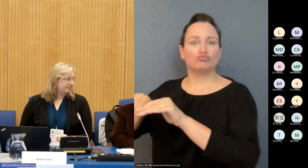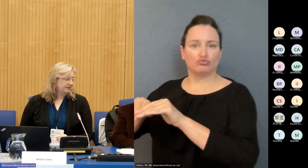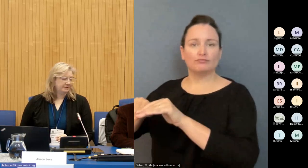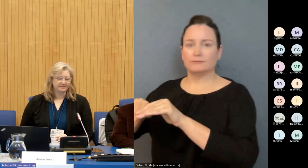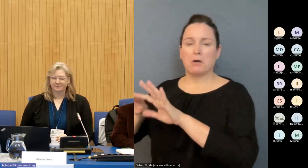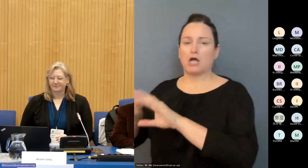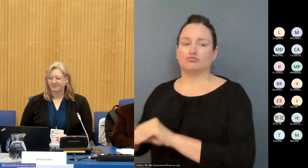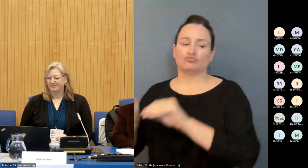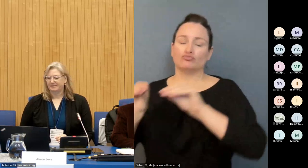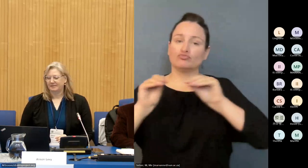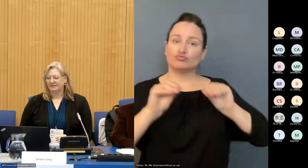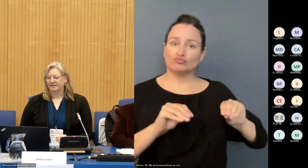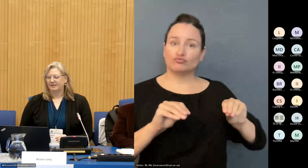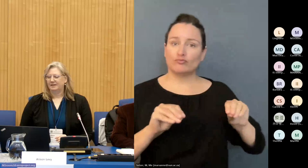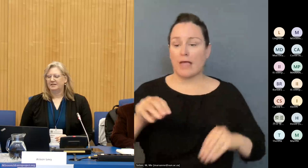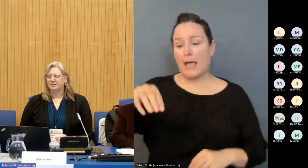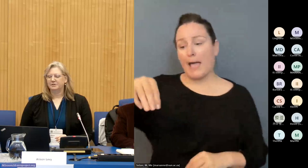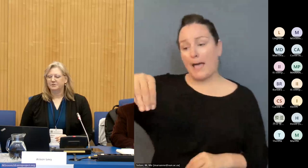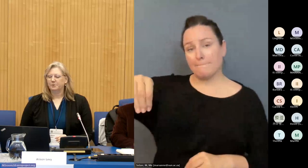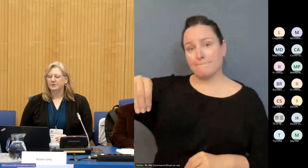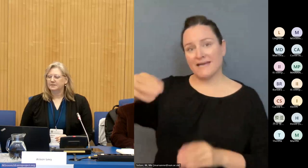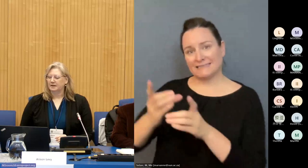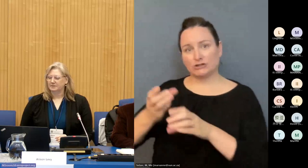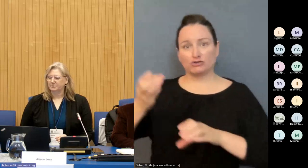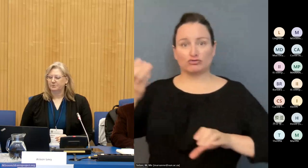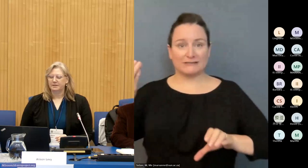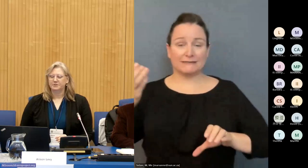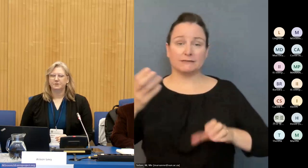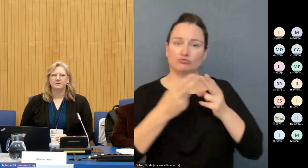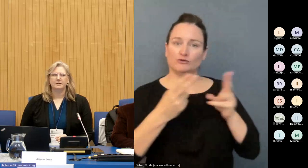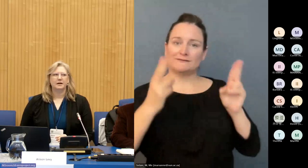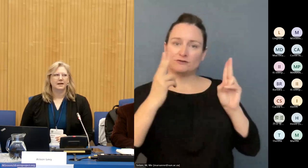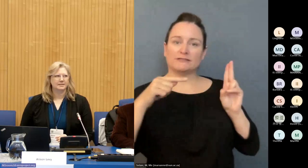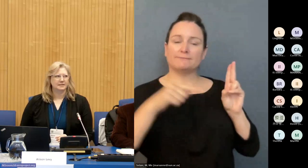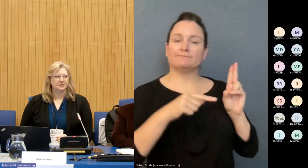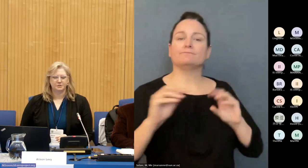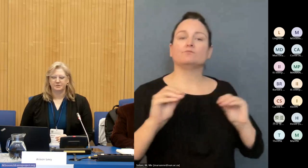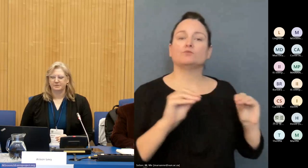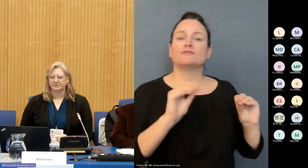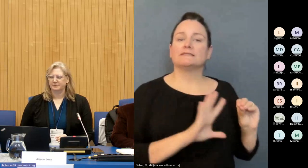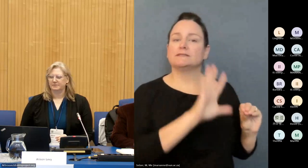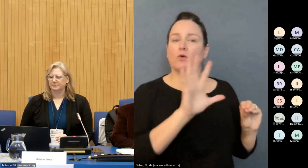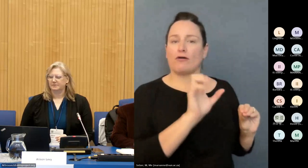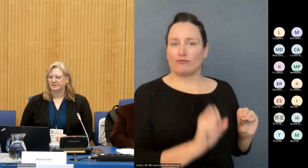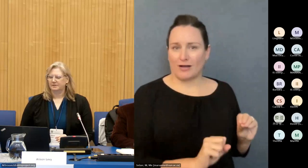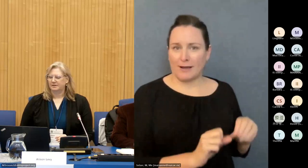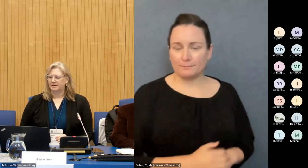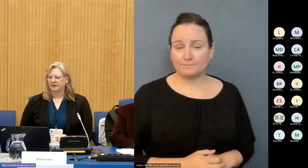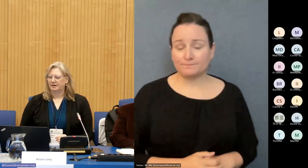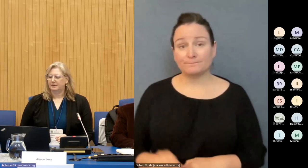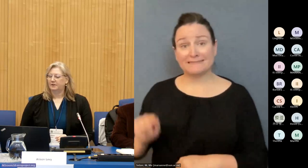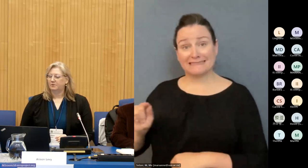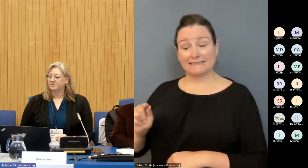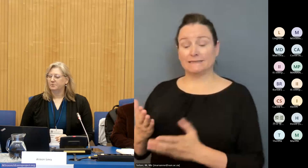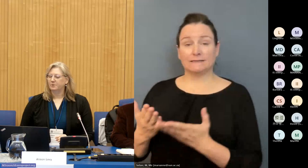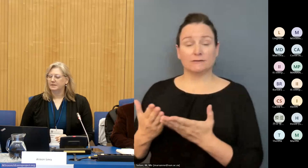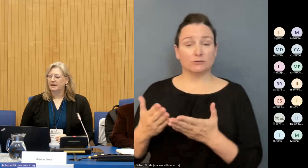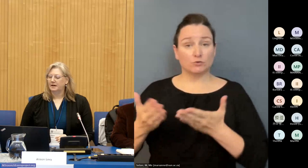Africa. He has also worked as a high school teacher, head teacher, and also worked in a